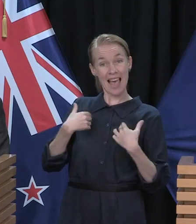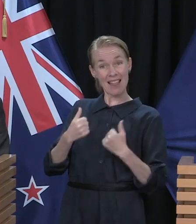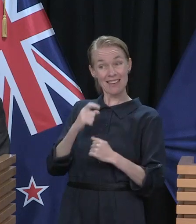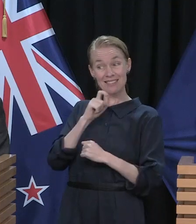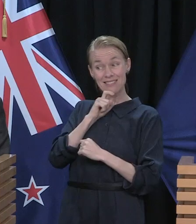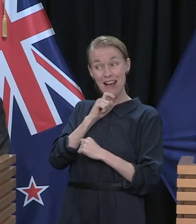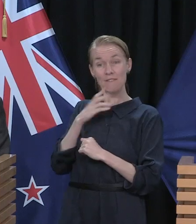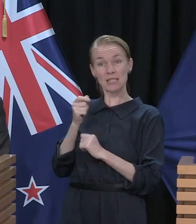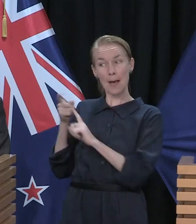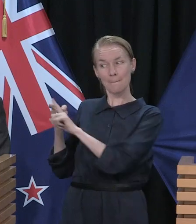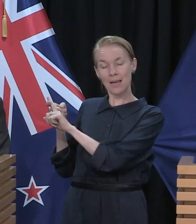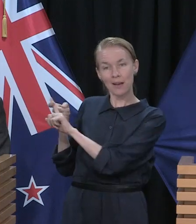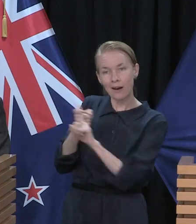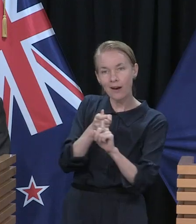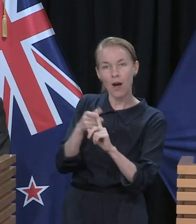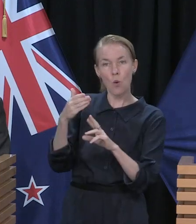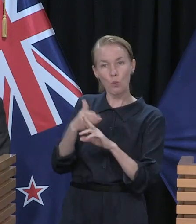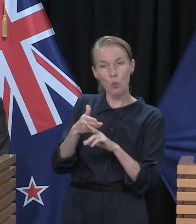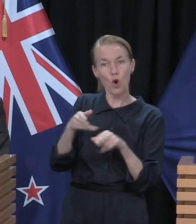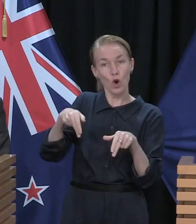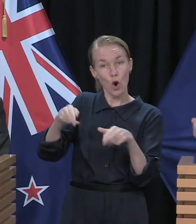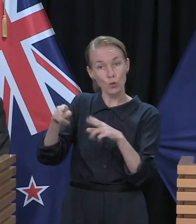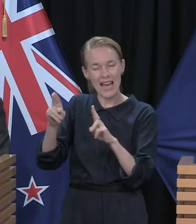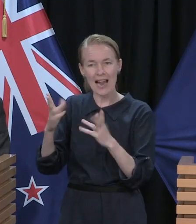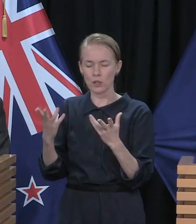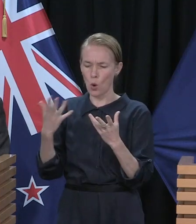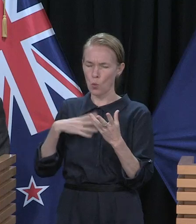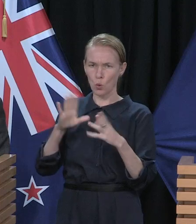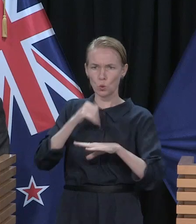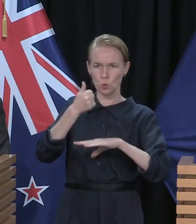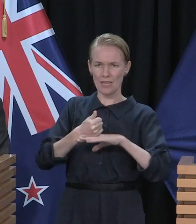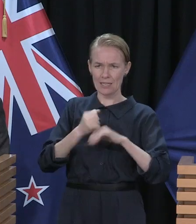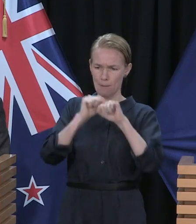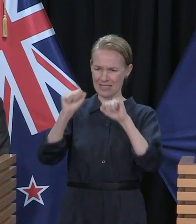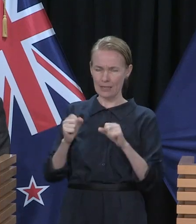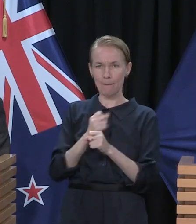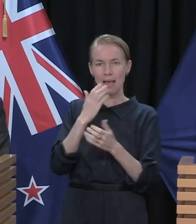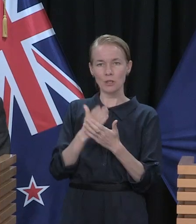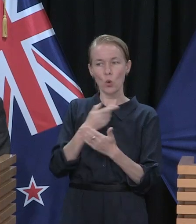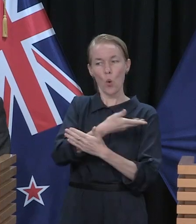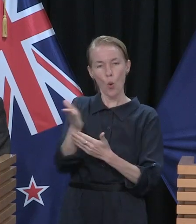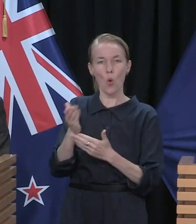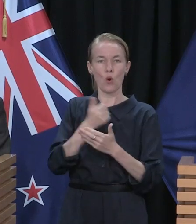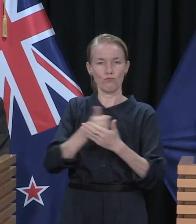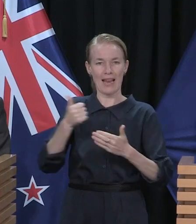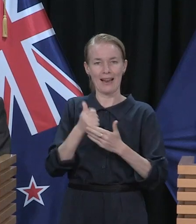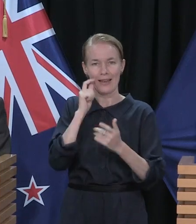who are employees and then those who are seconded. They are on different shifts. So it's a matter of working - getting that programme in